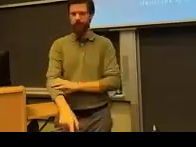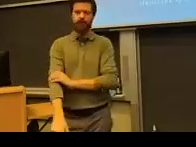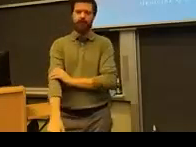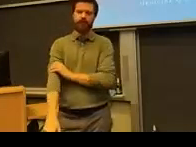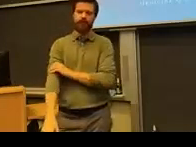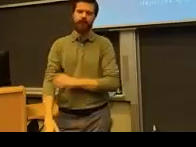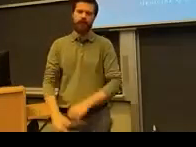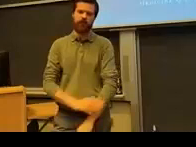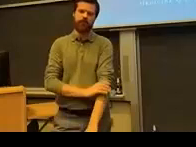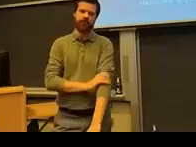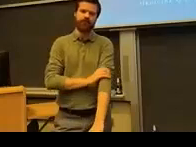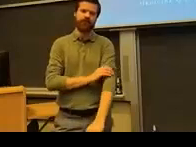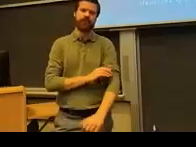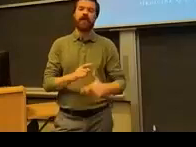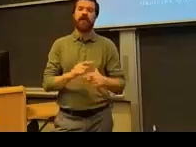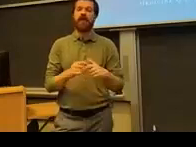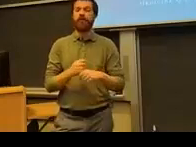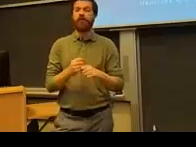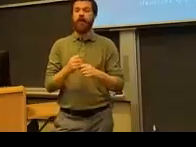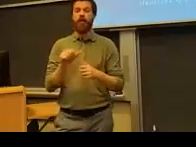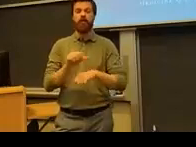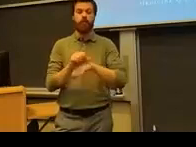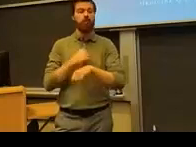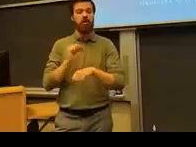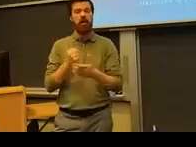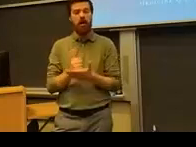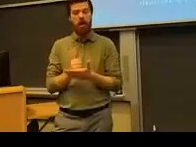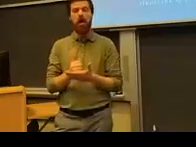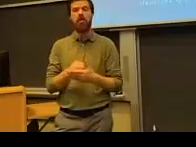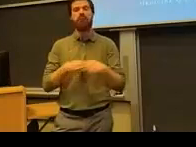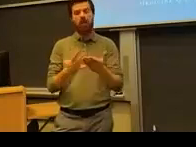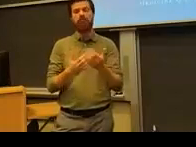and make those appointments I can definitely help and offer support to the people who maybe